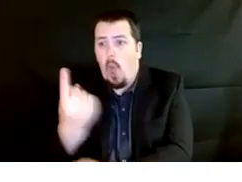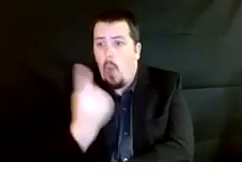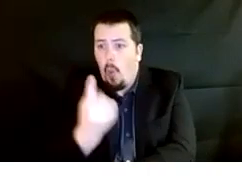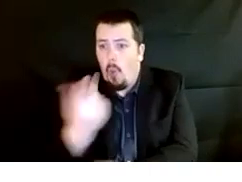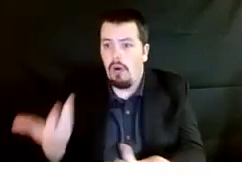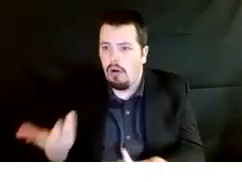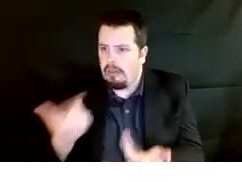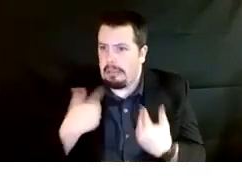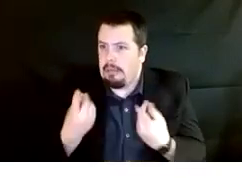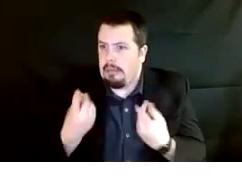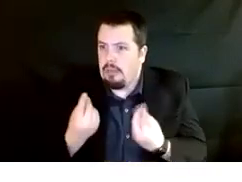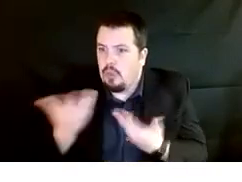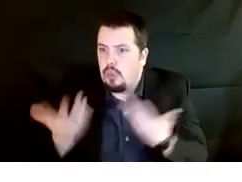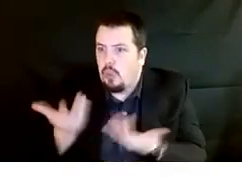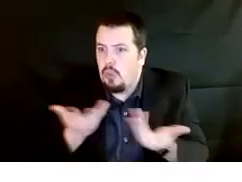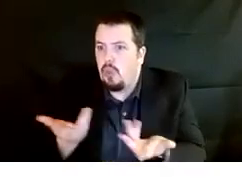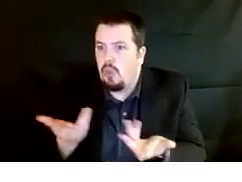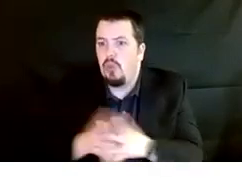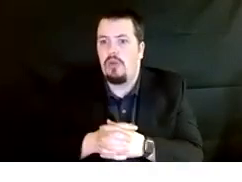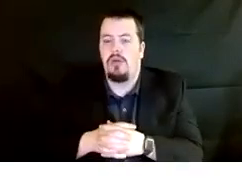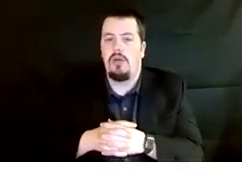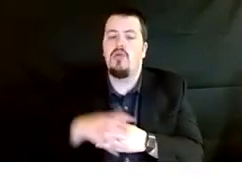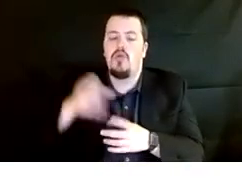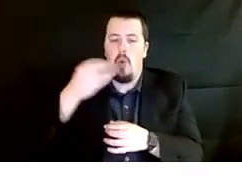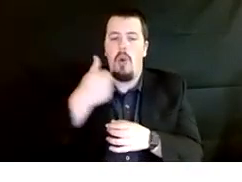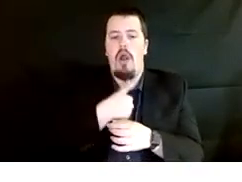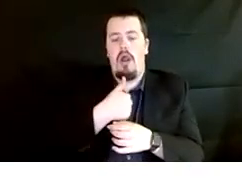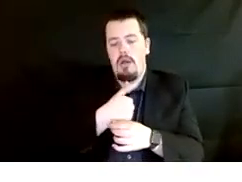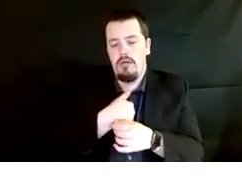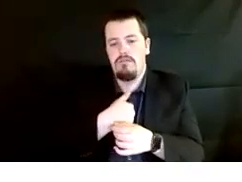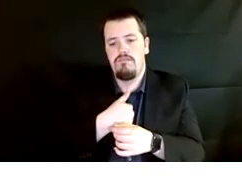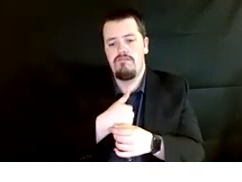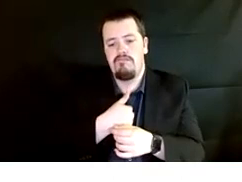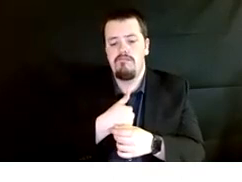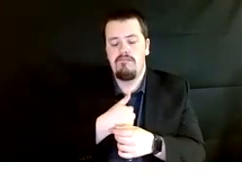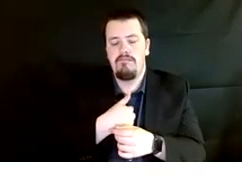what what should I do? and so I didn't really know what to do